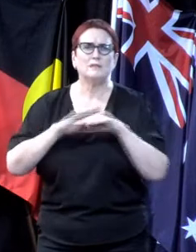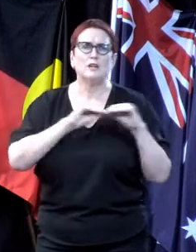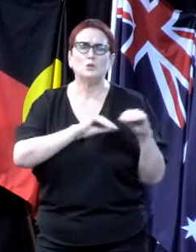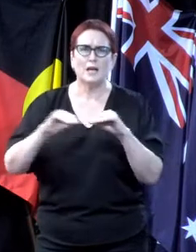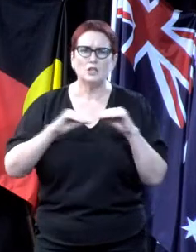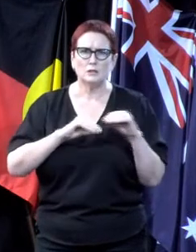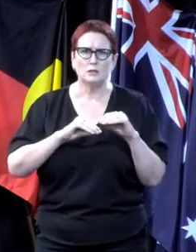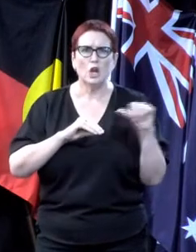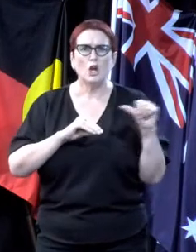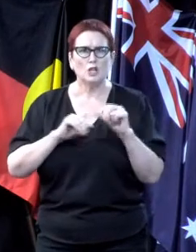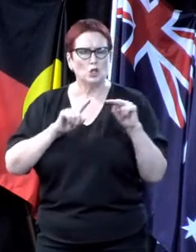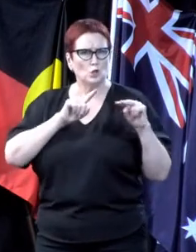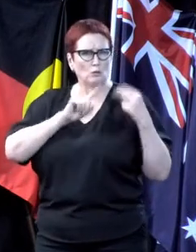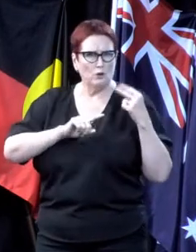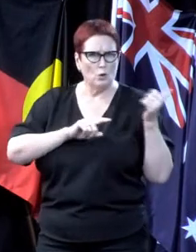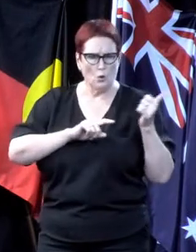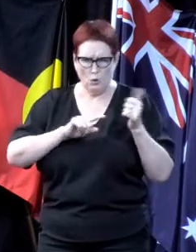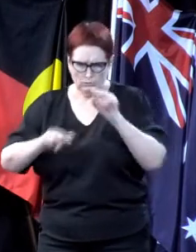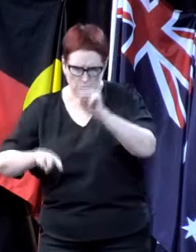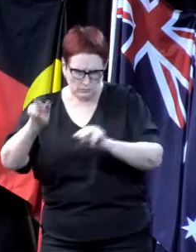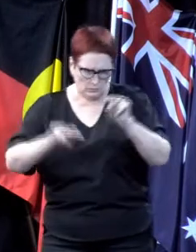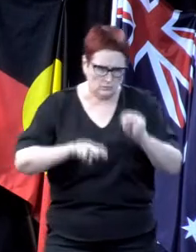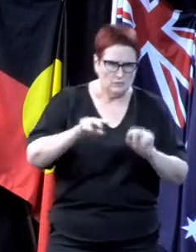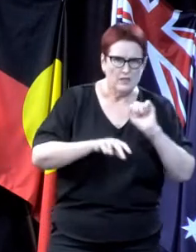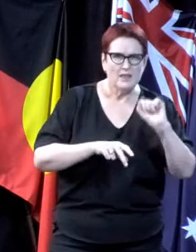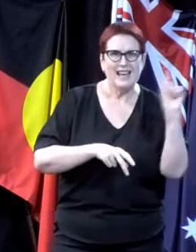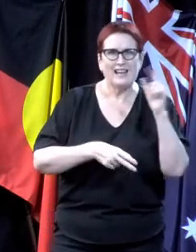inclusive practices, in alignment with Inclusive Education Policy,